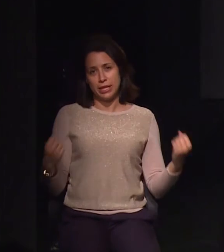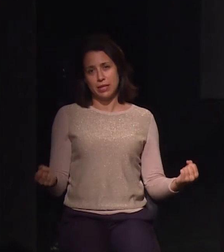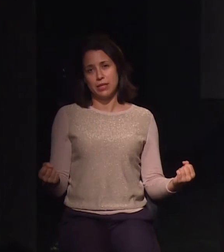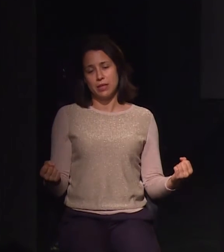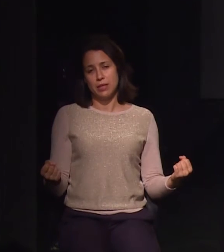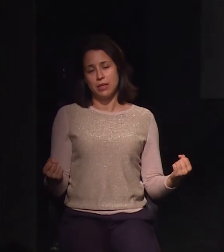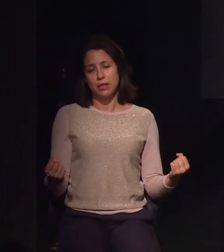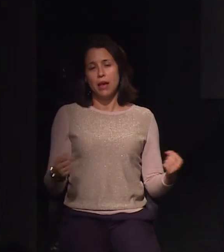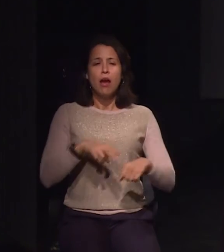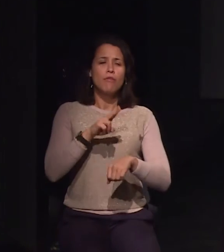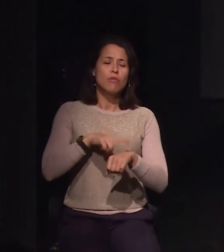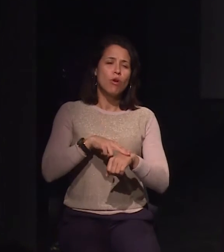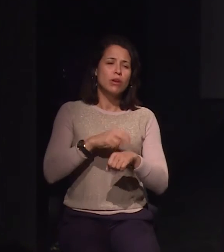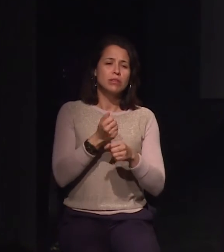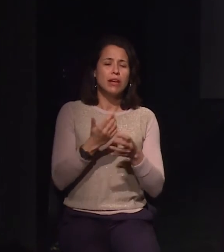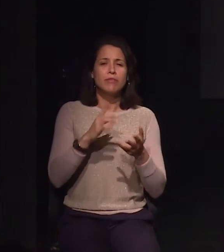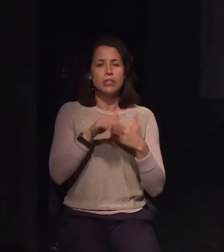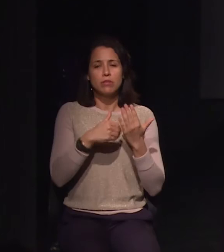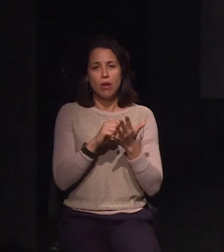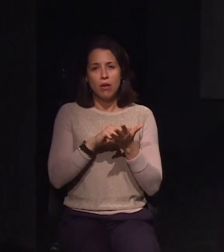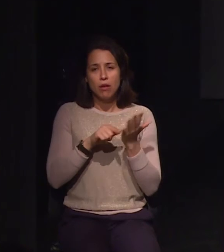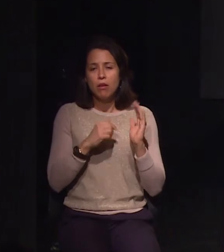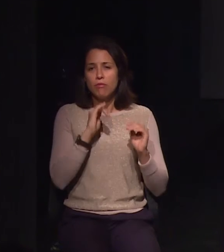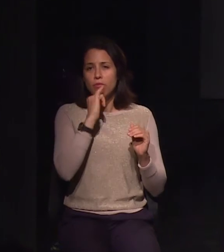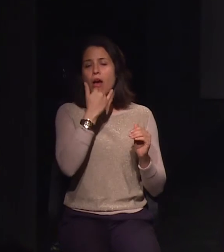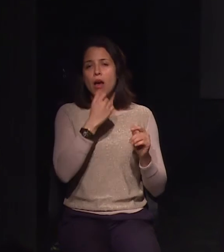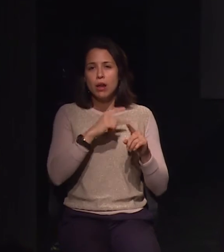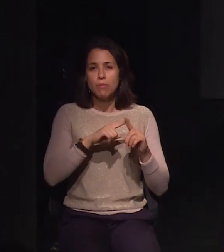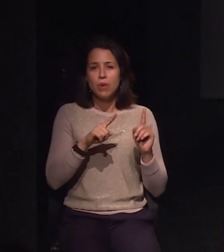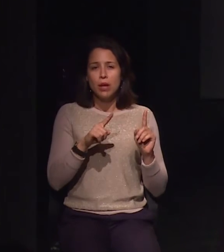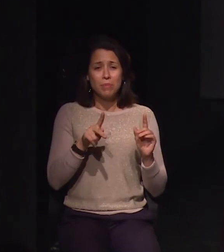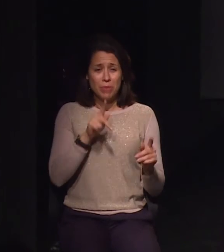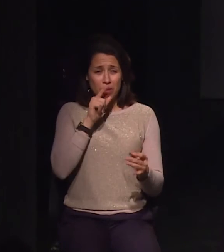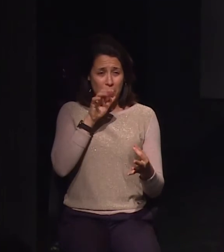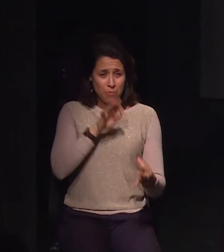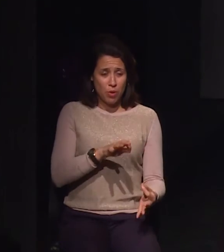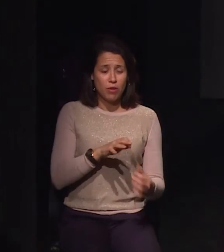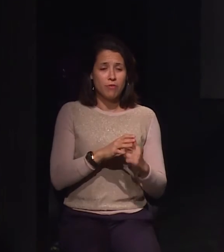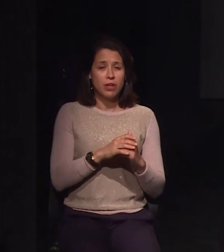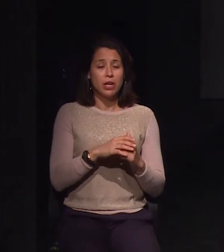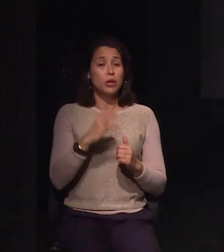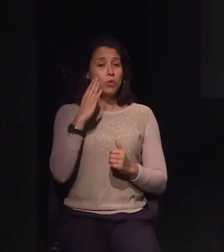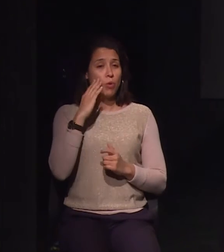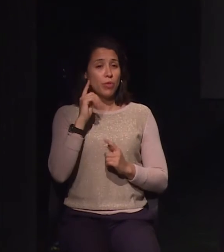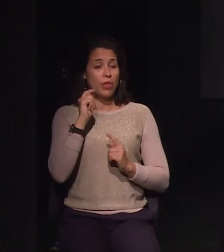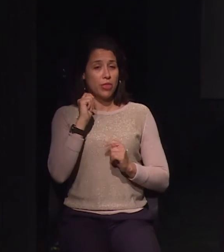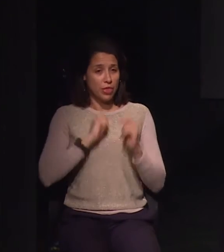People are not perfect, but you know, West Side Story changed a lot.